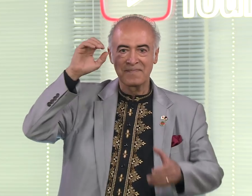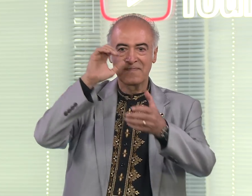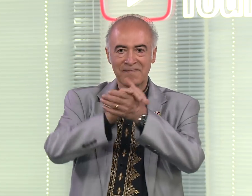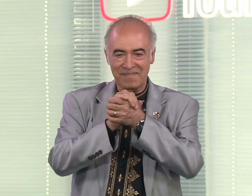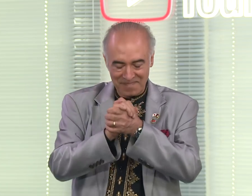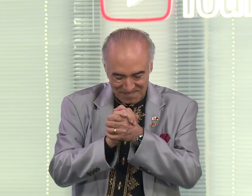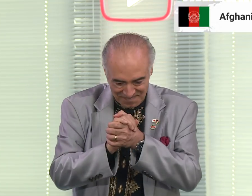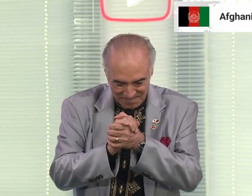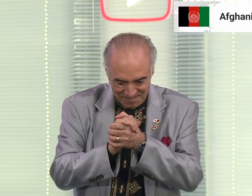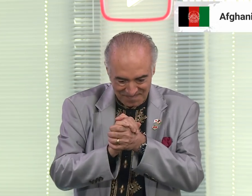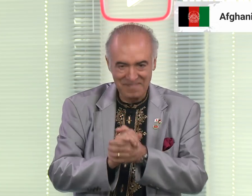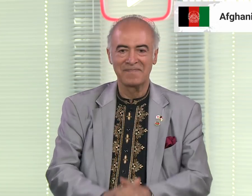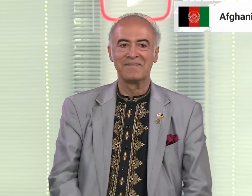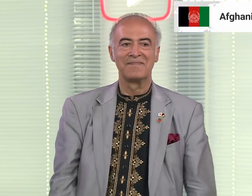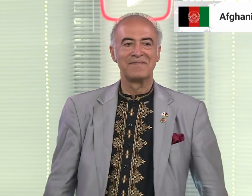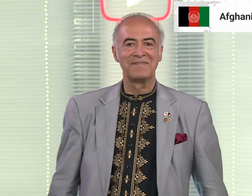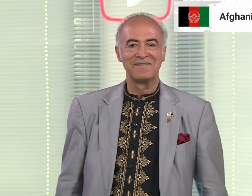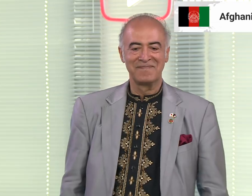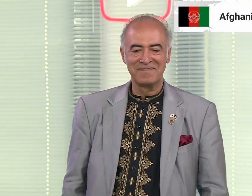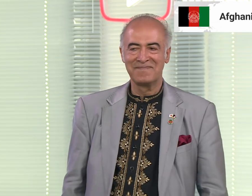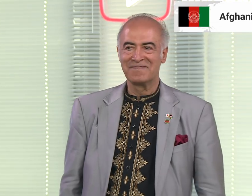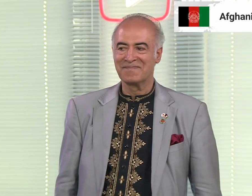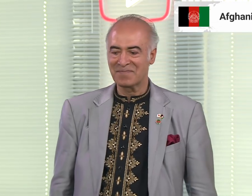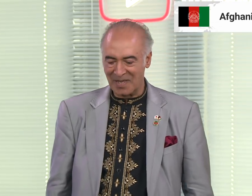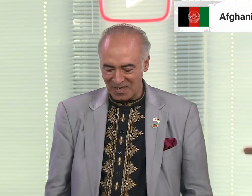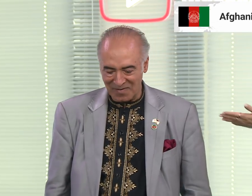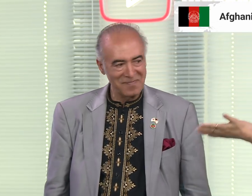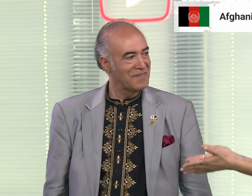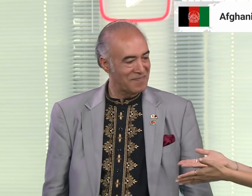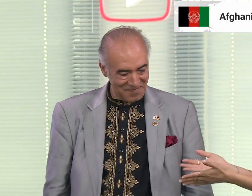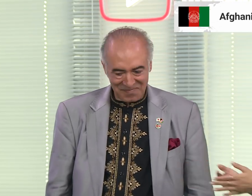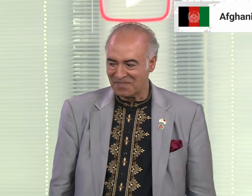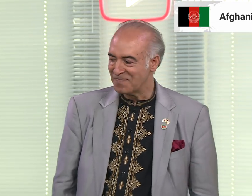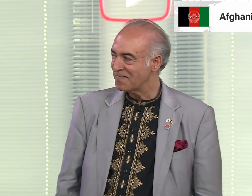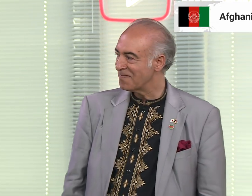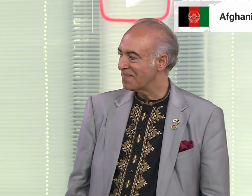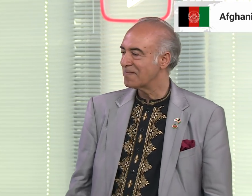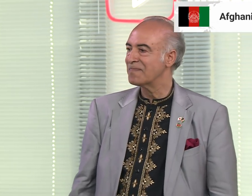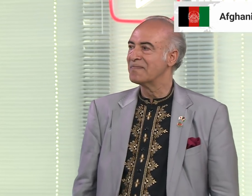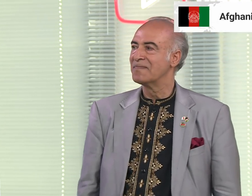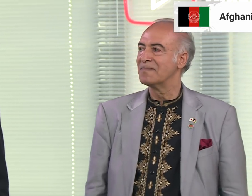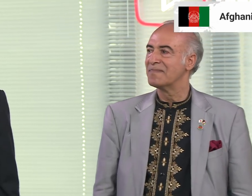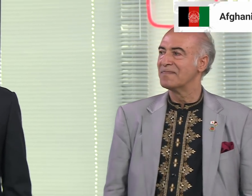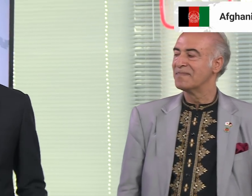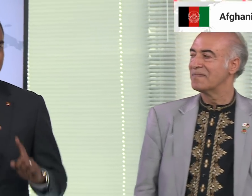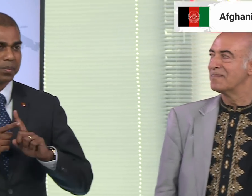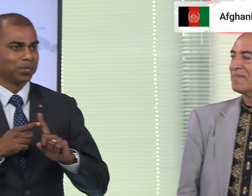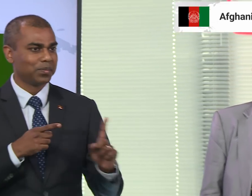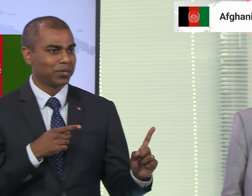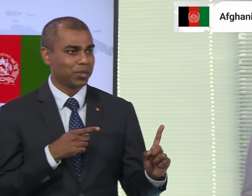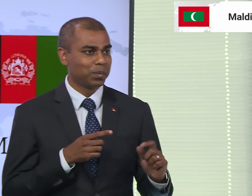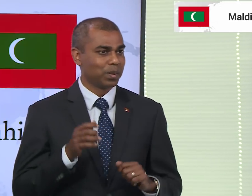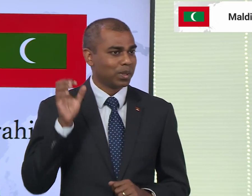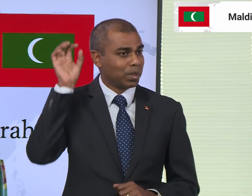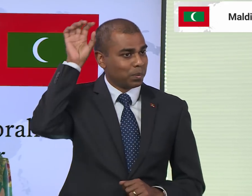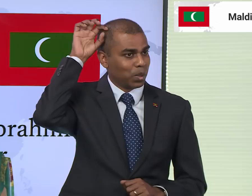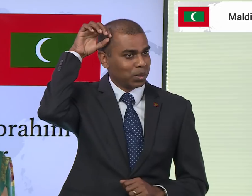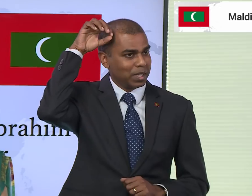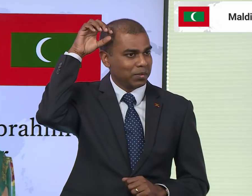Partiva Rana, welcome. Can I ask each of you to sign your country and congratulations.